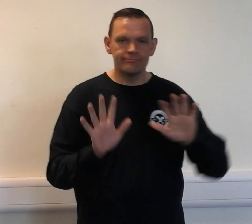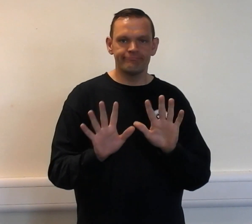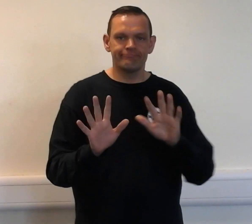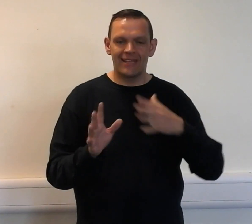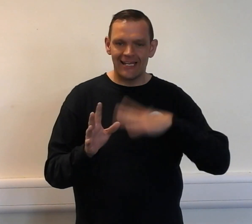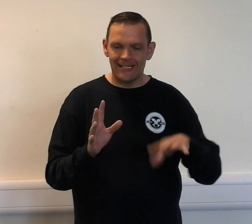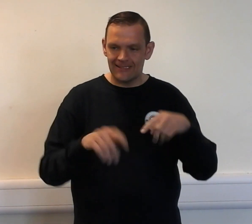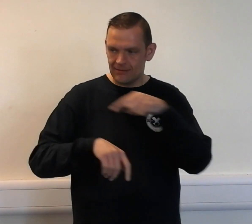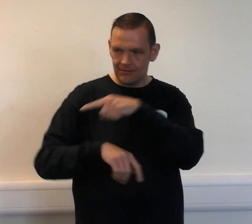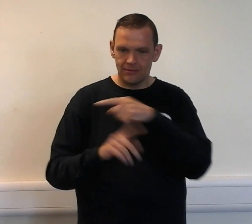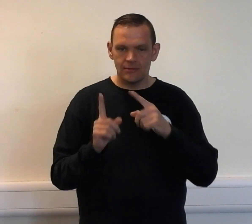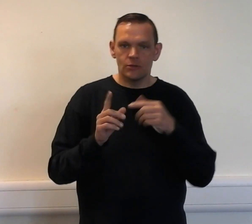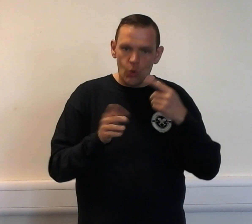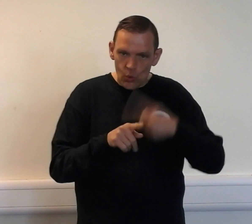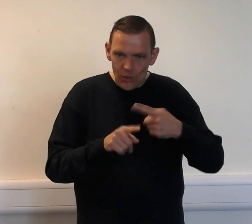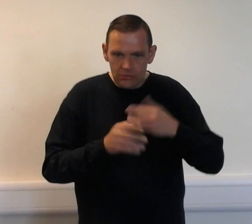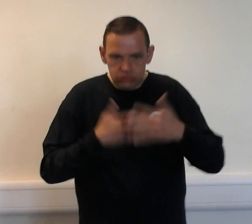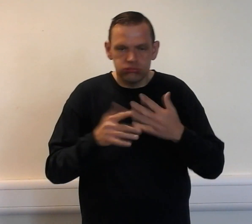interpreters time is quite precious and both of you need to be at the